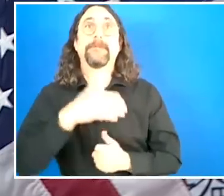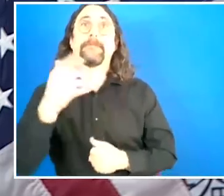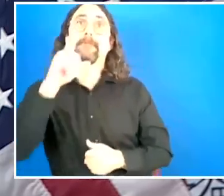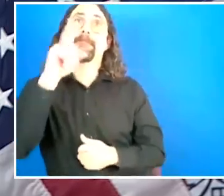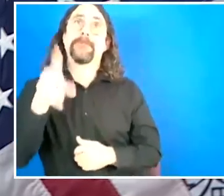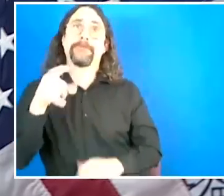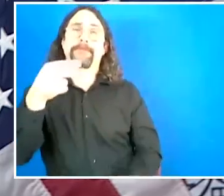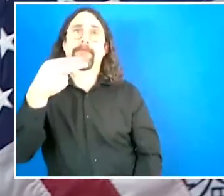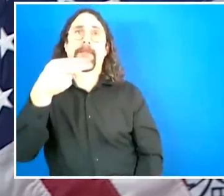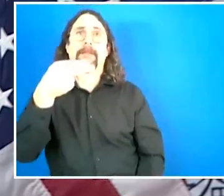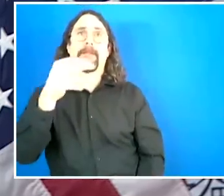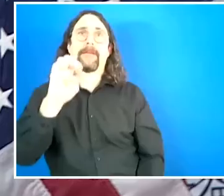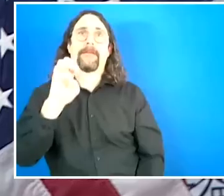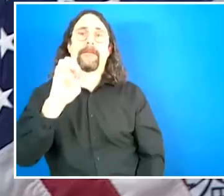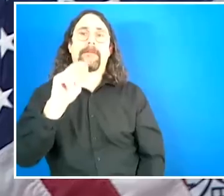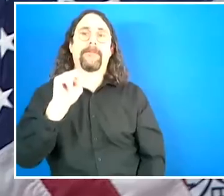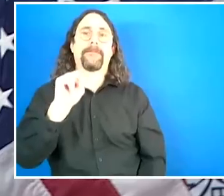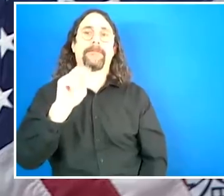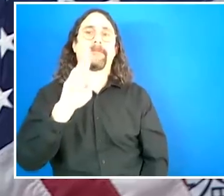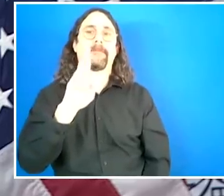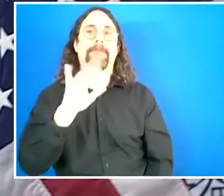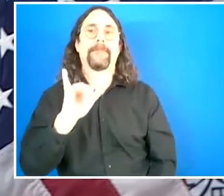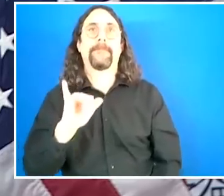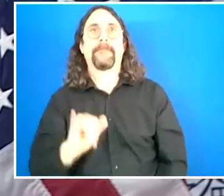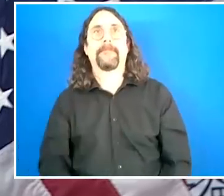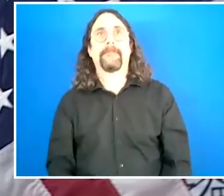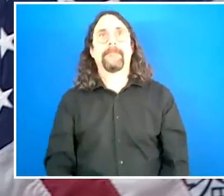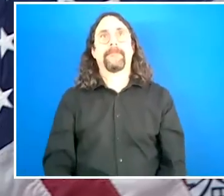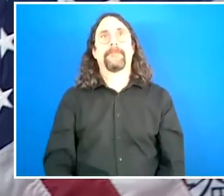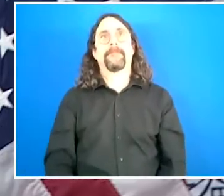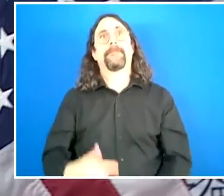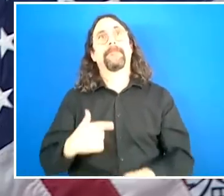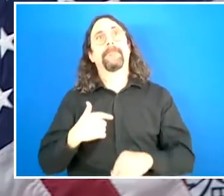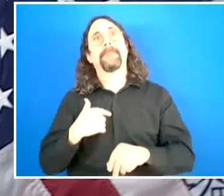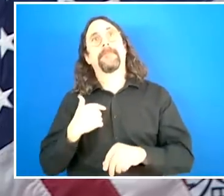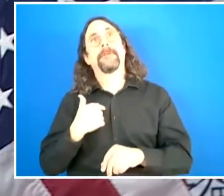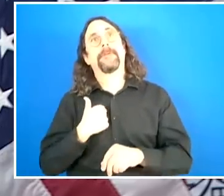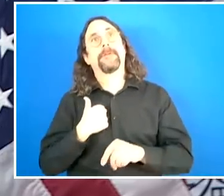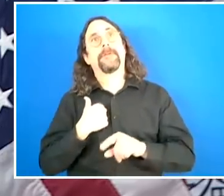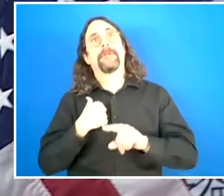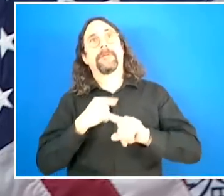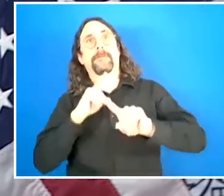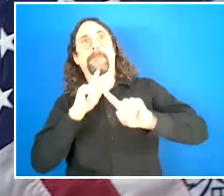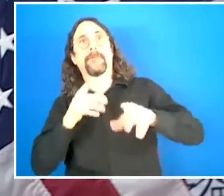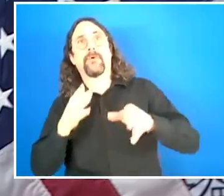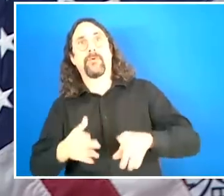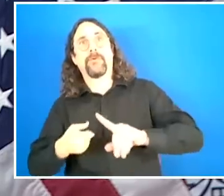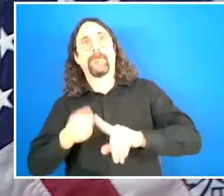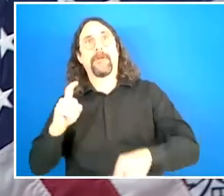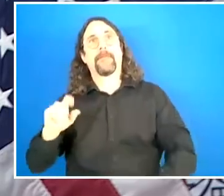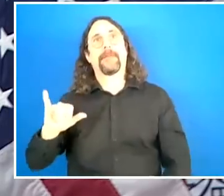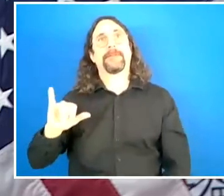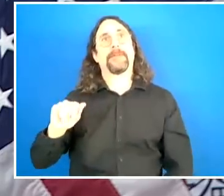MAYOR. THERE'S A REPORT IN YAHOO NEWS TH SATA TYSHAT THE FEDERAL GOVERNMENT IS